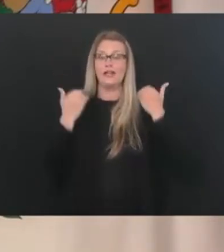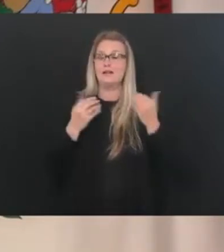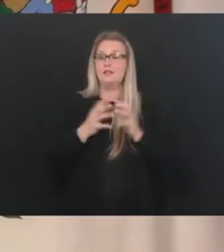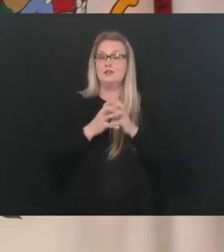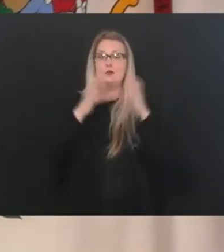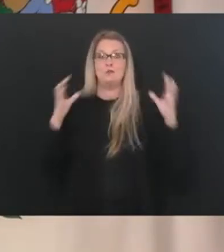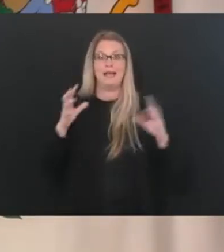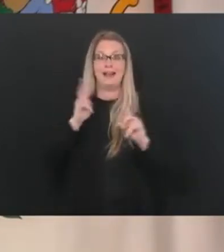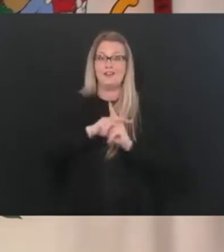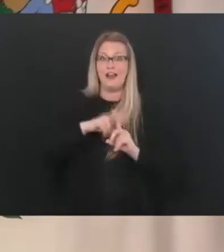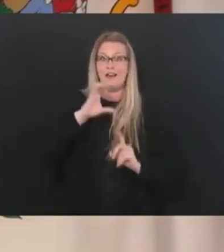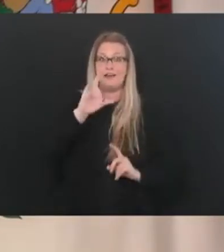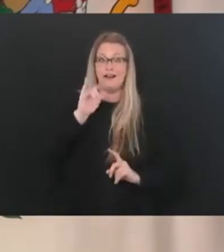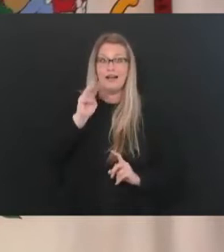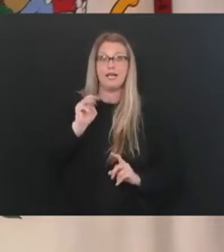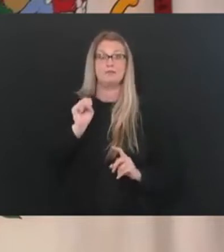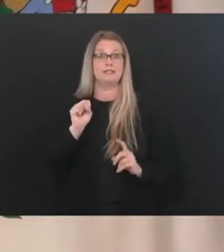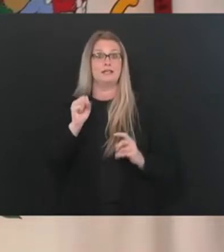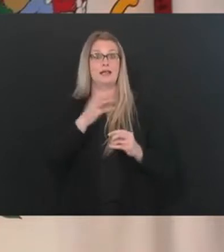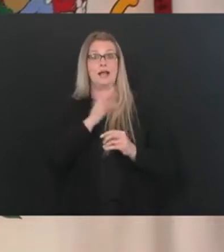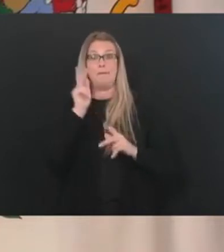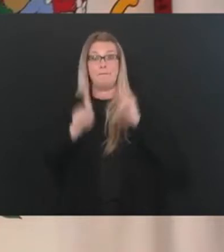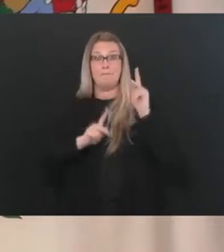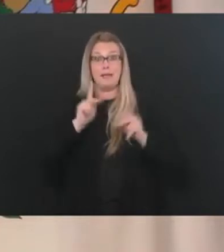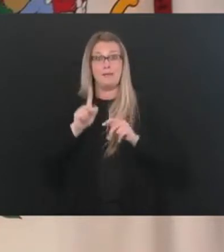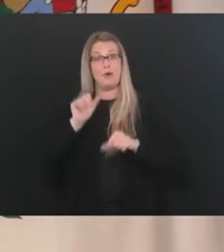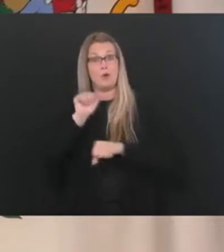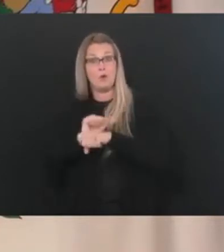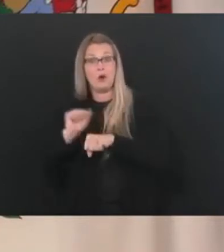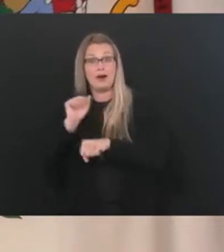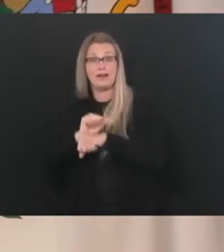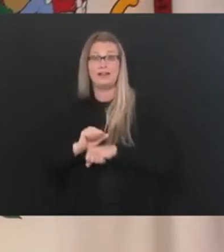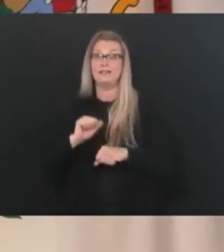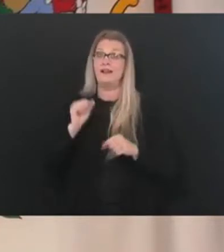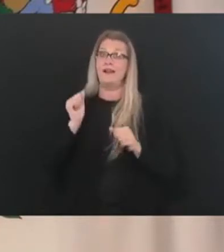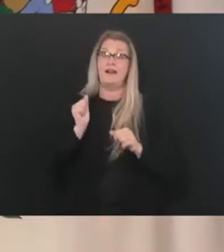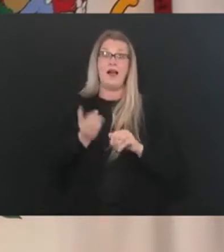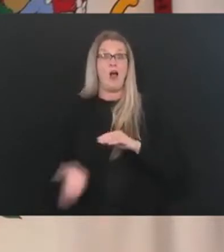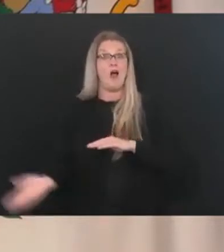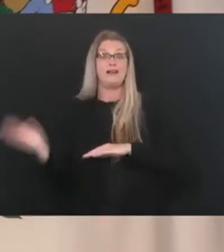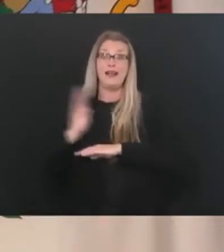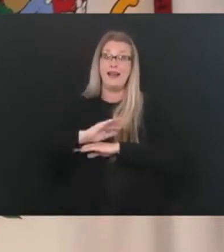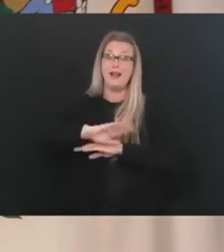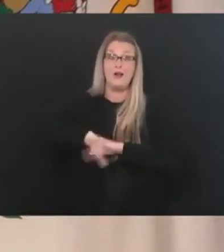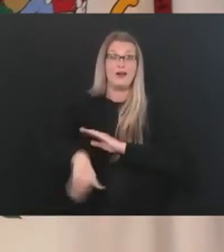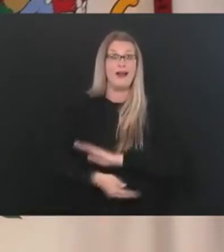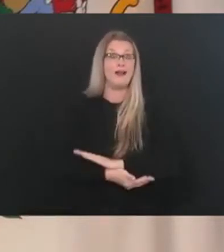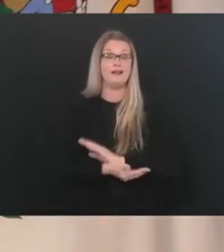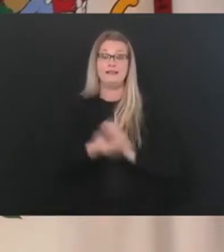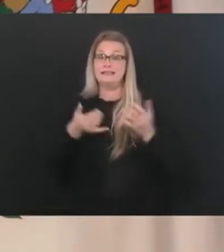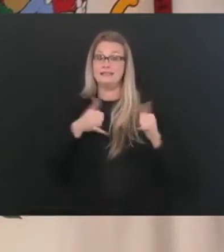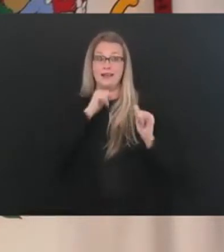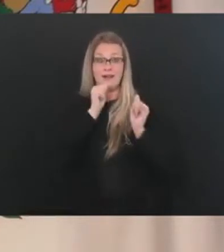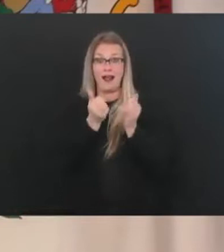GETTING IT DONE BECAUSE IT'S STILL AN AVALANCHE OF CLAIMS THAT ARE COMING IN, AND OUR PEOPLE ARE WORKING, AND THEY'RE